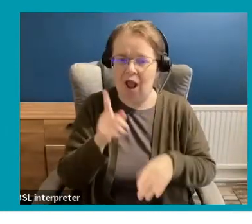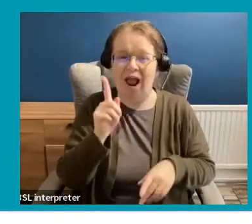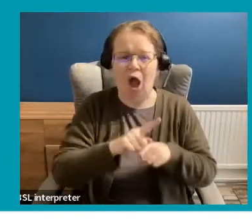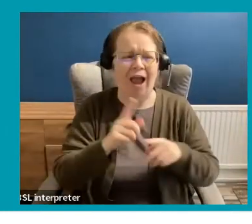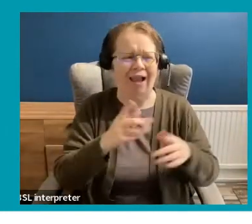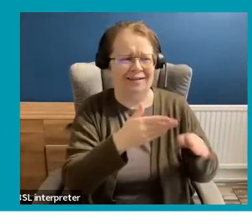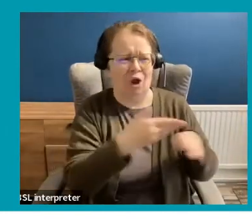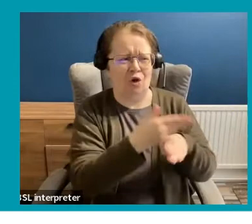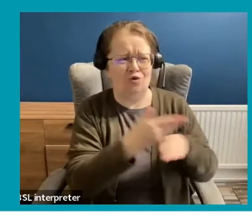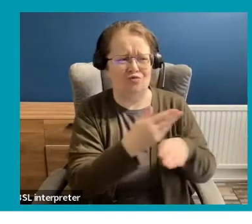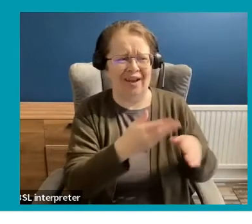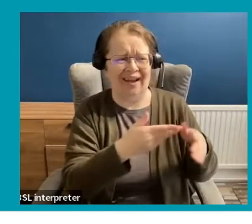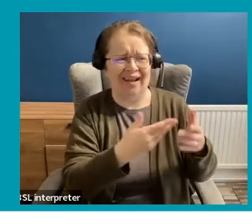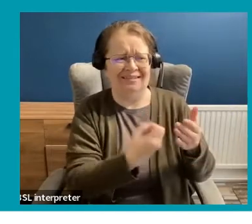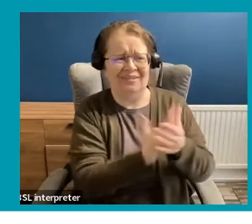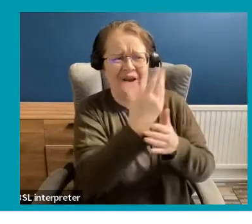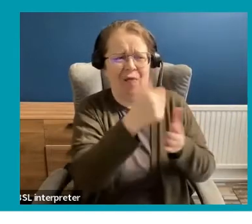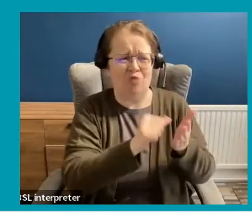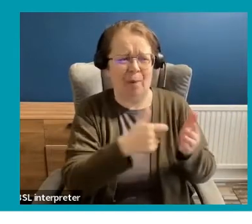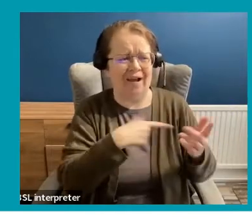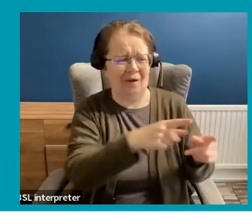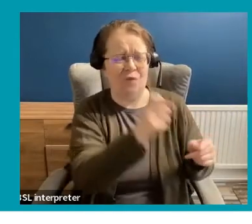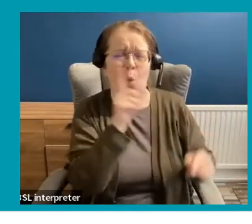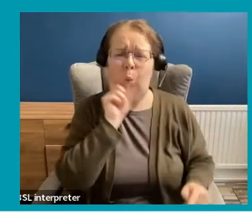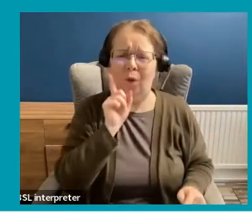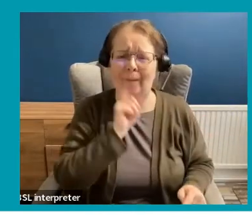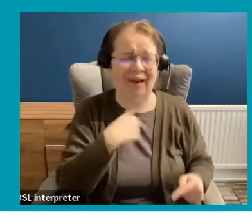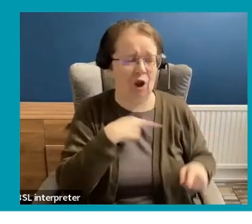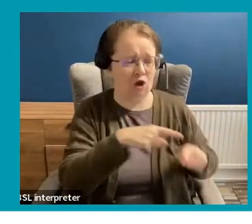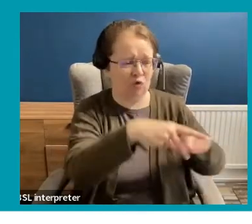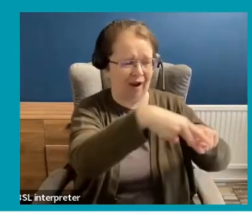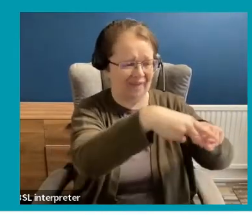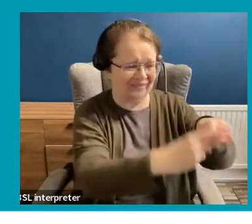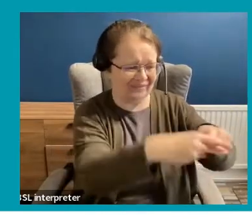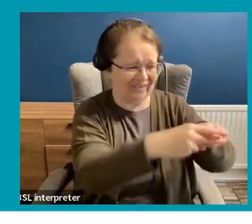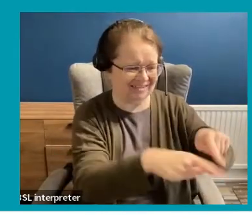trying to fix women by looking at boosting confidence, things like that,